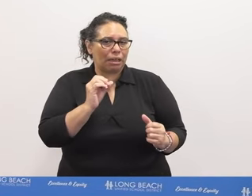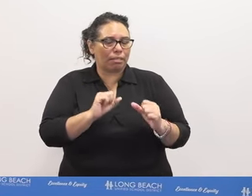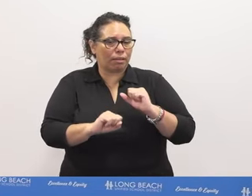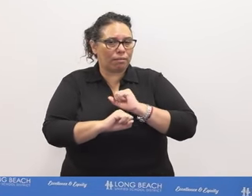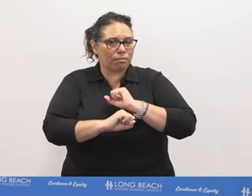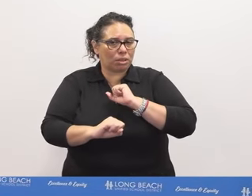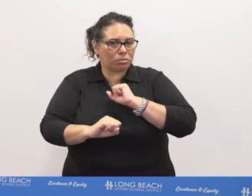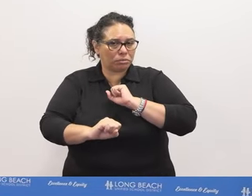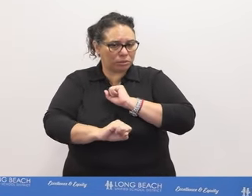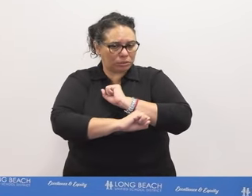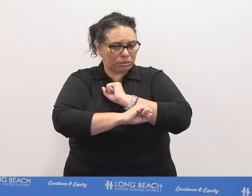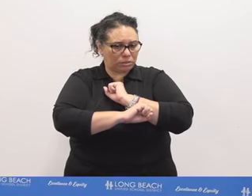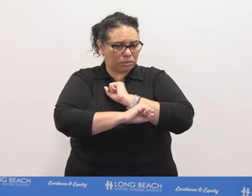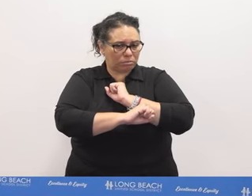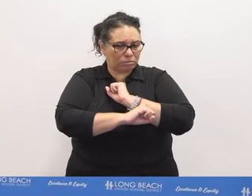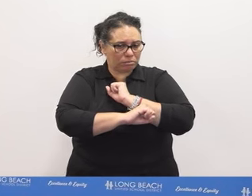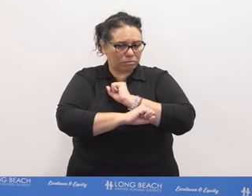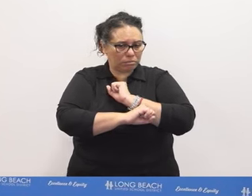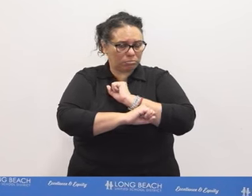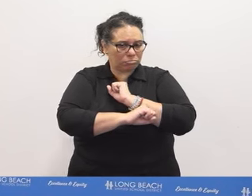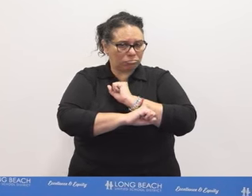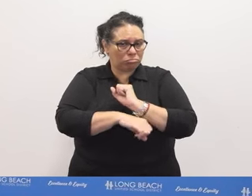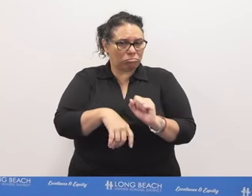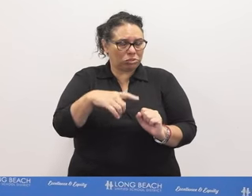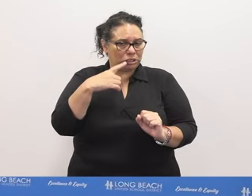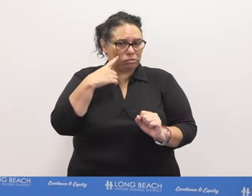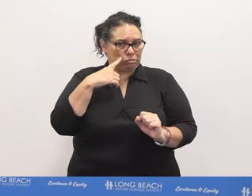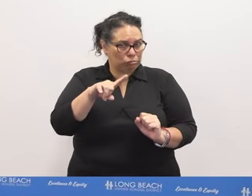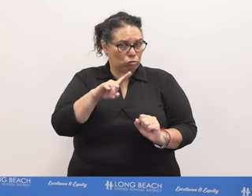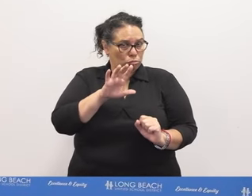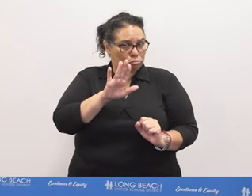it laid for your subsequent years.